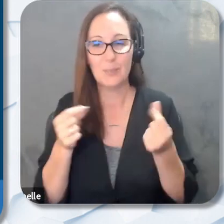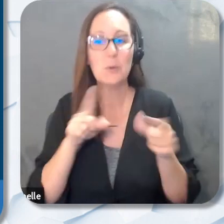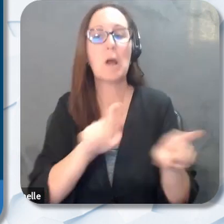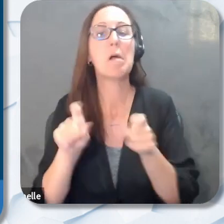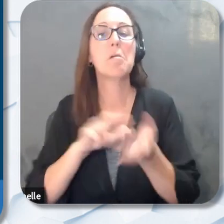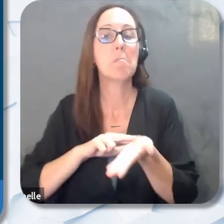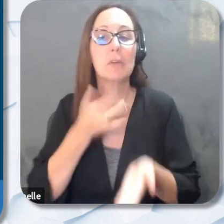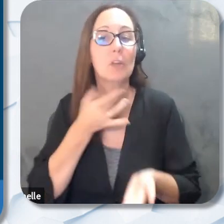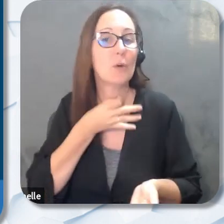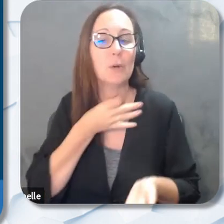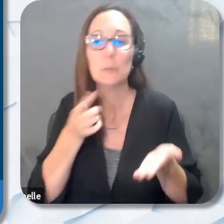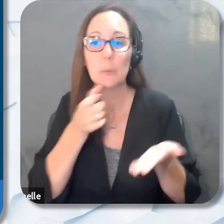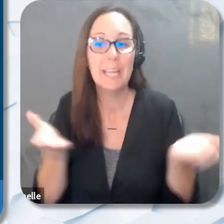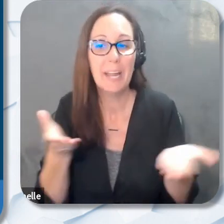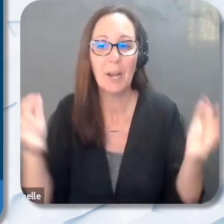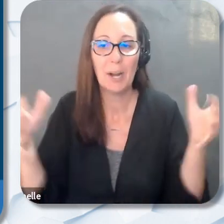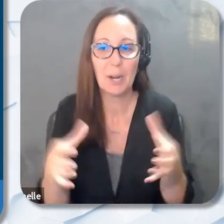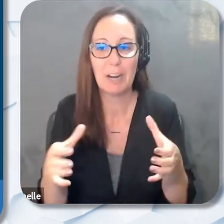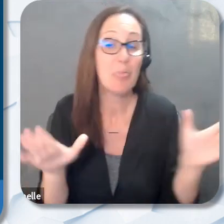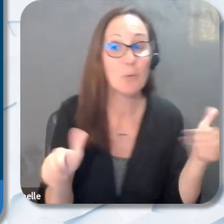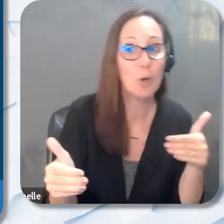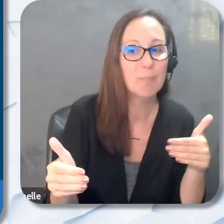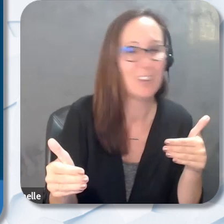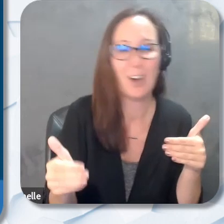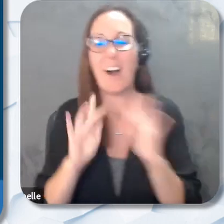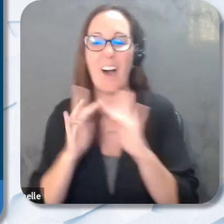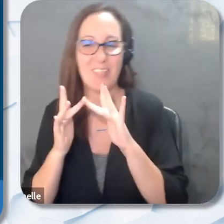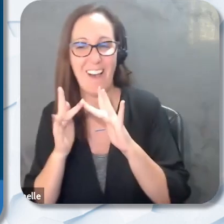was in the room, with or in this case, who is on the line with us so we're going to